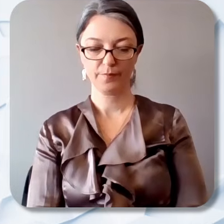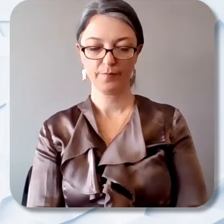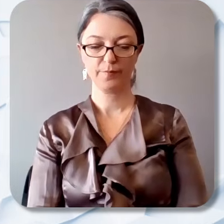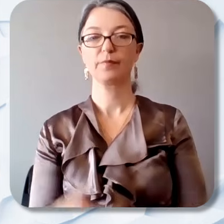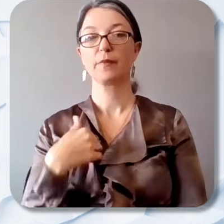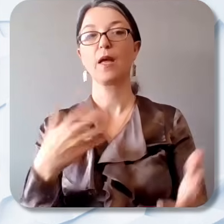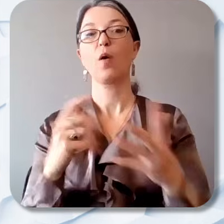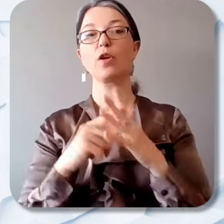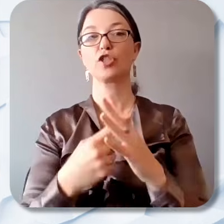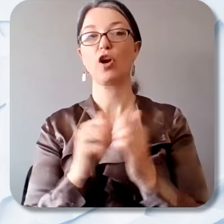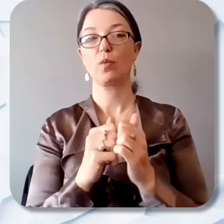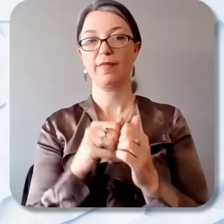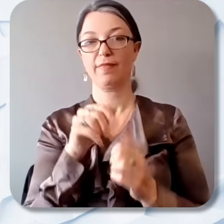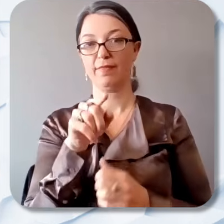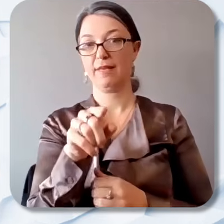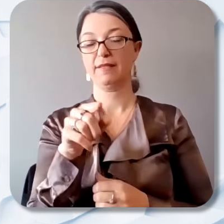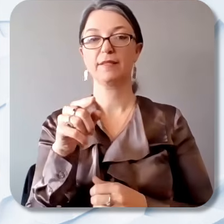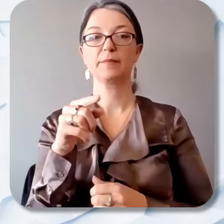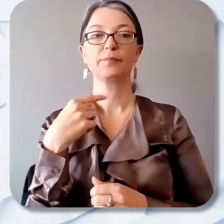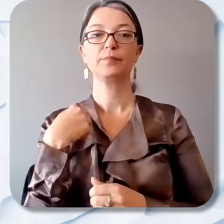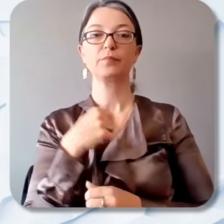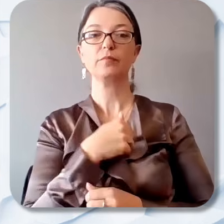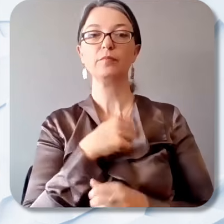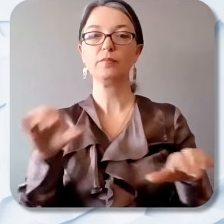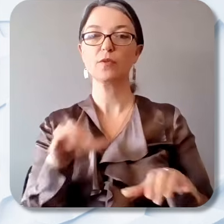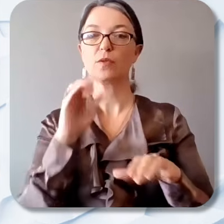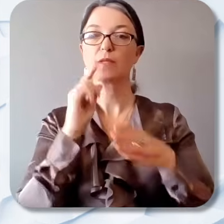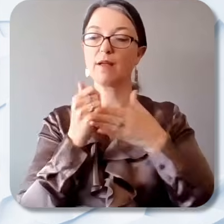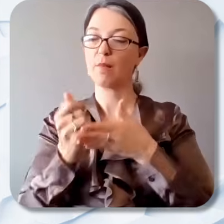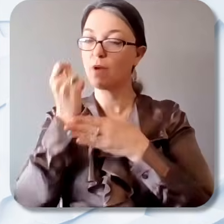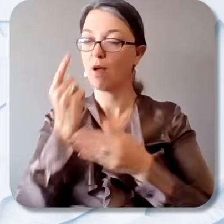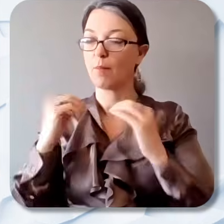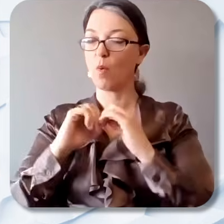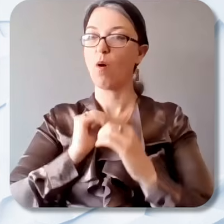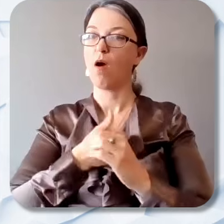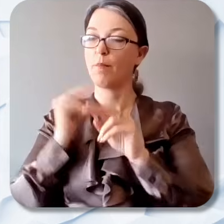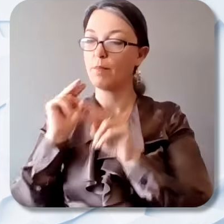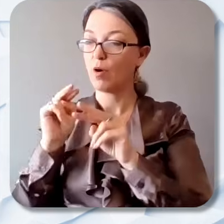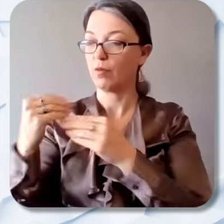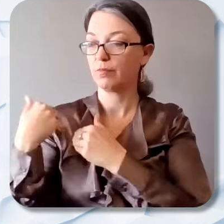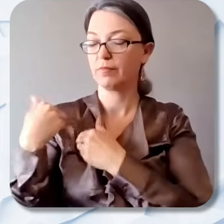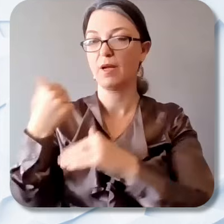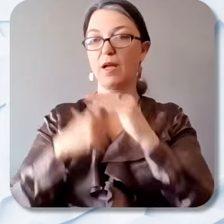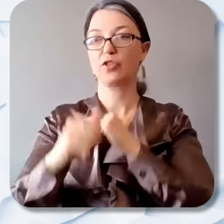We are doing this to help understand more about our monitoring responsibilities under IEPs and IEP supports.